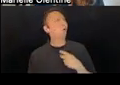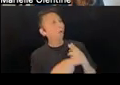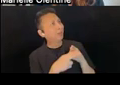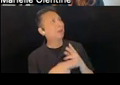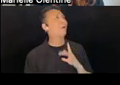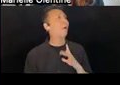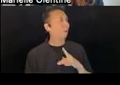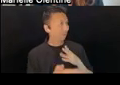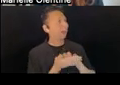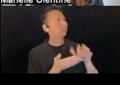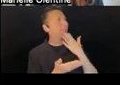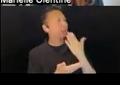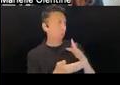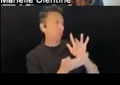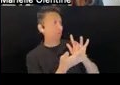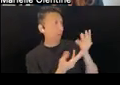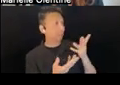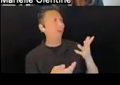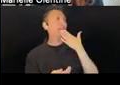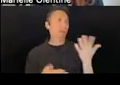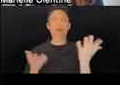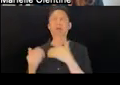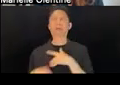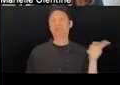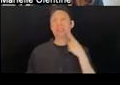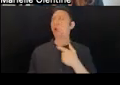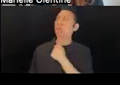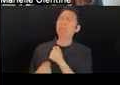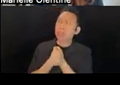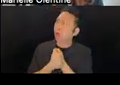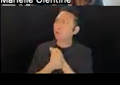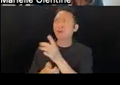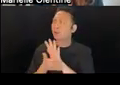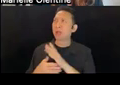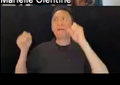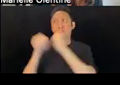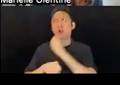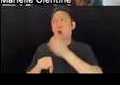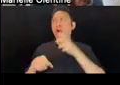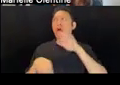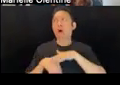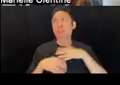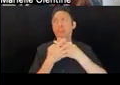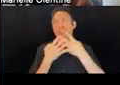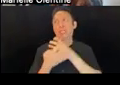comp that is that length, and the places that that film went to are going to be the places that clearly